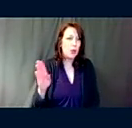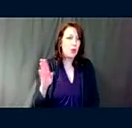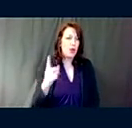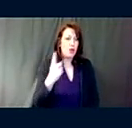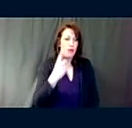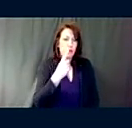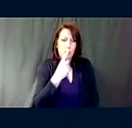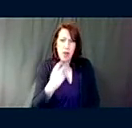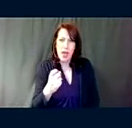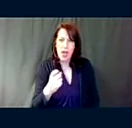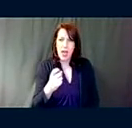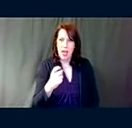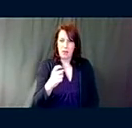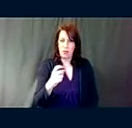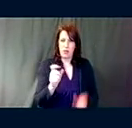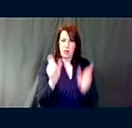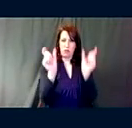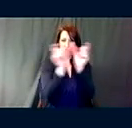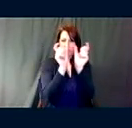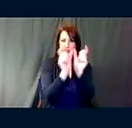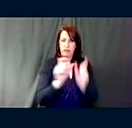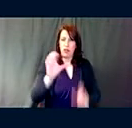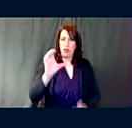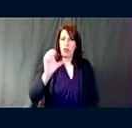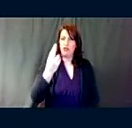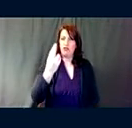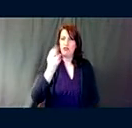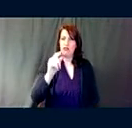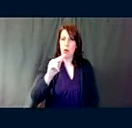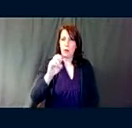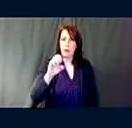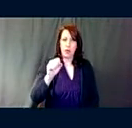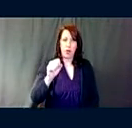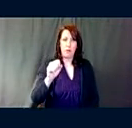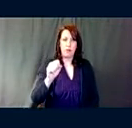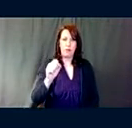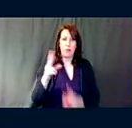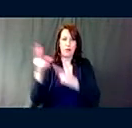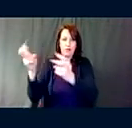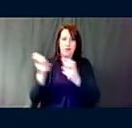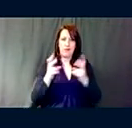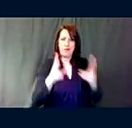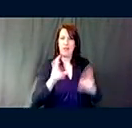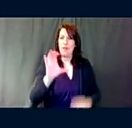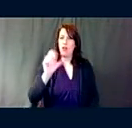THIS MOSAIC OF BLUE AND RED AMONG THOSE CHROMOSOMES. THIS IS THE SEGMENT OF CHROMOSOME 5.